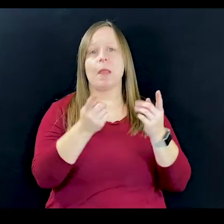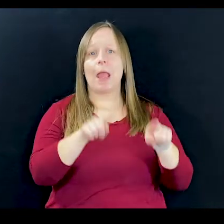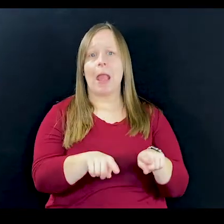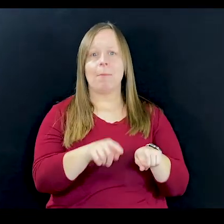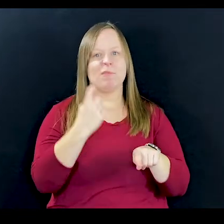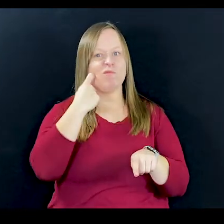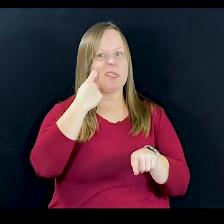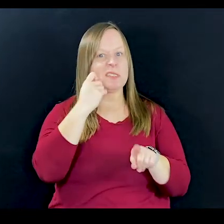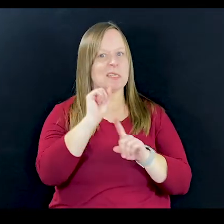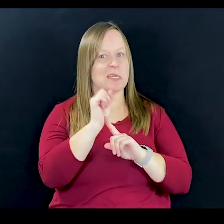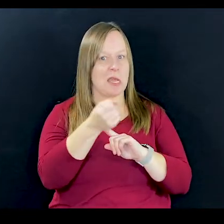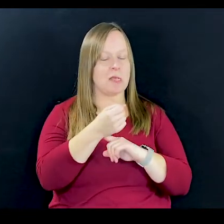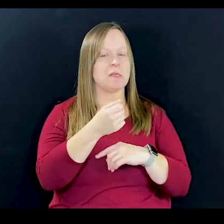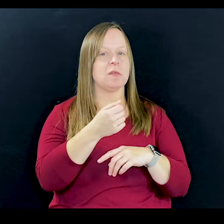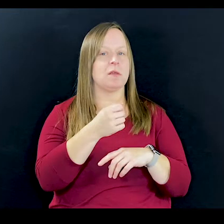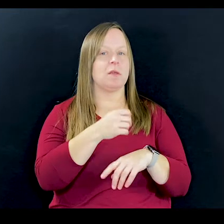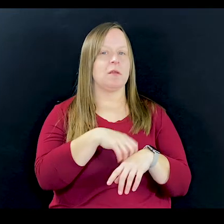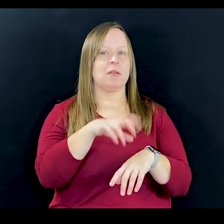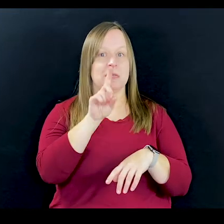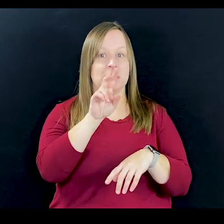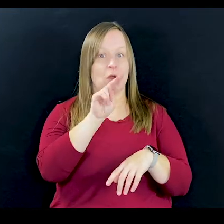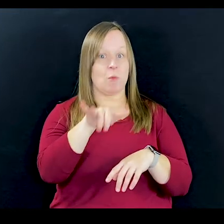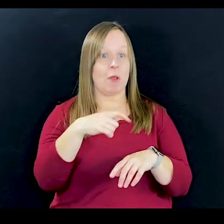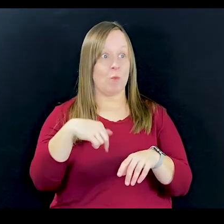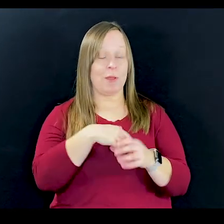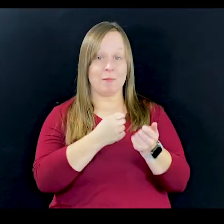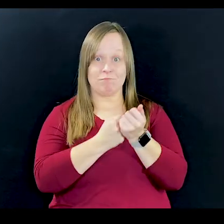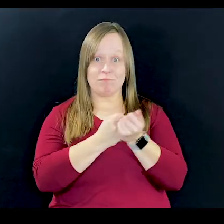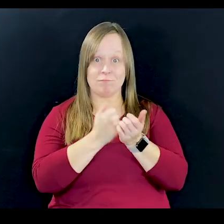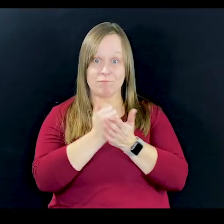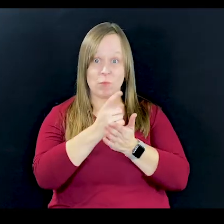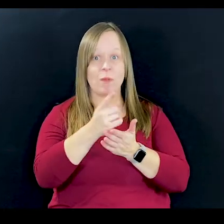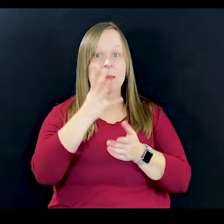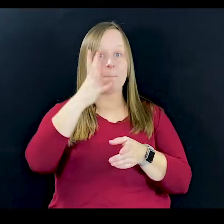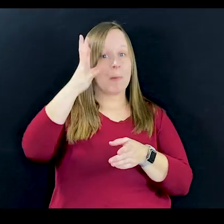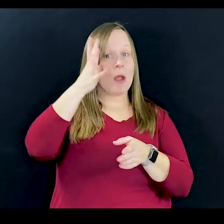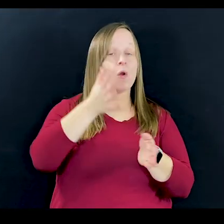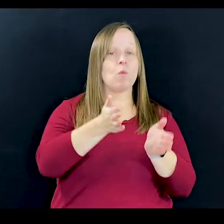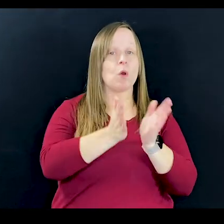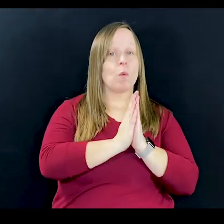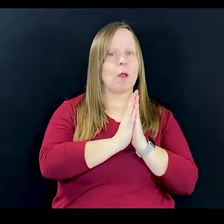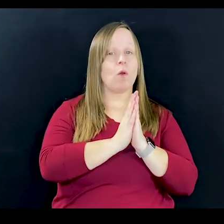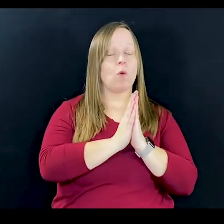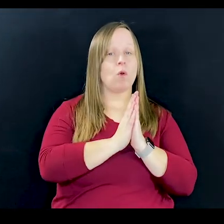happened in a recent case that DRNY assisted with. A parent requested,